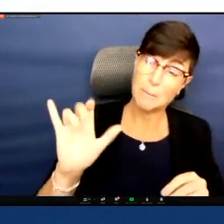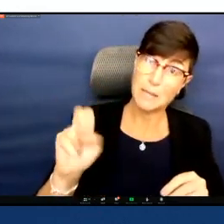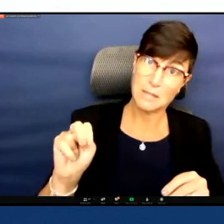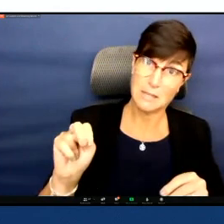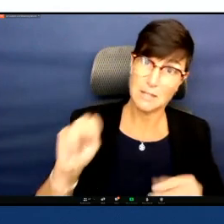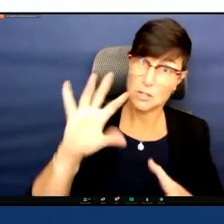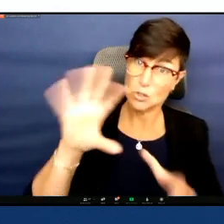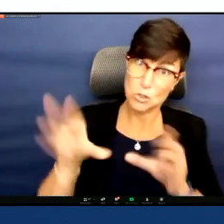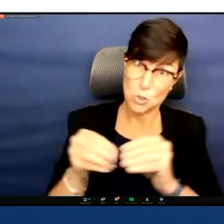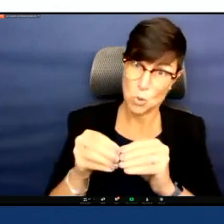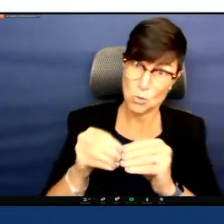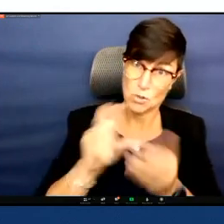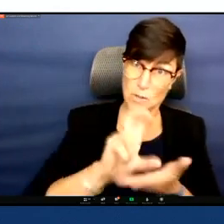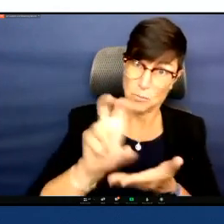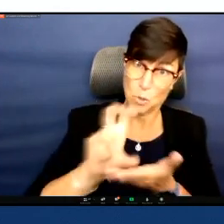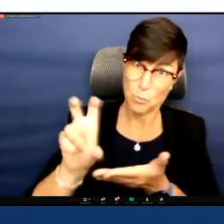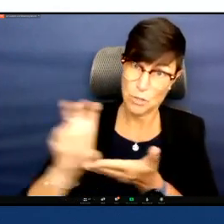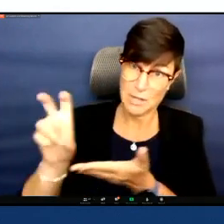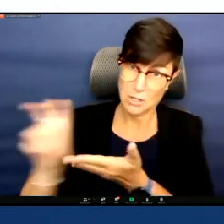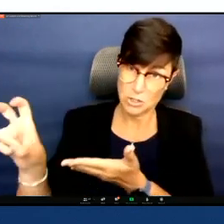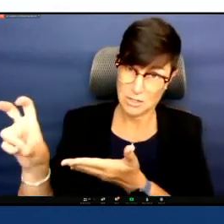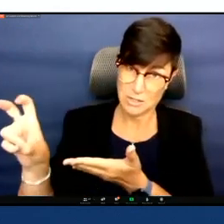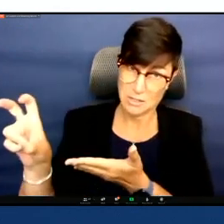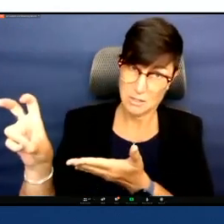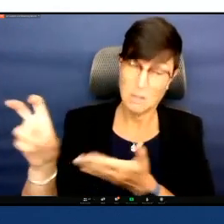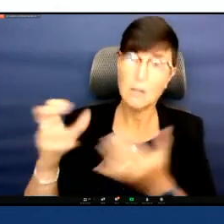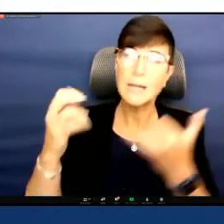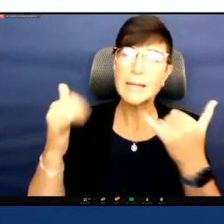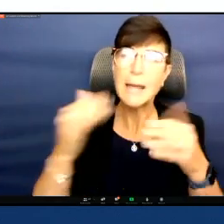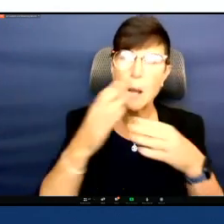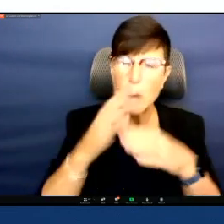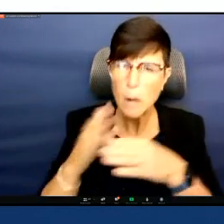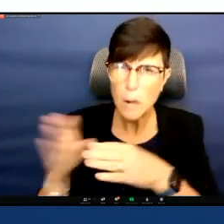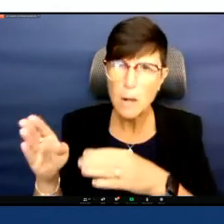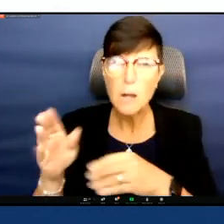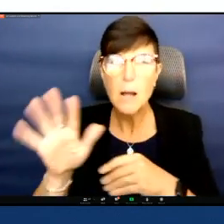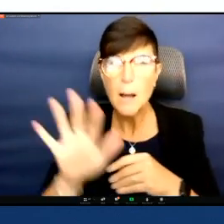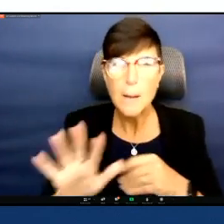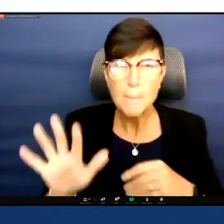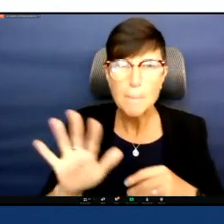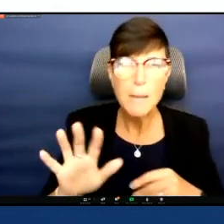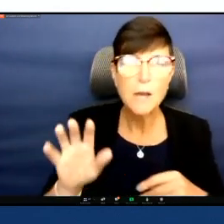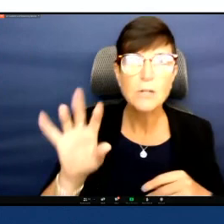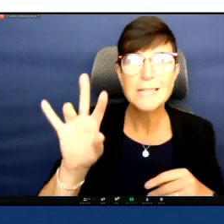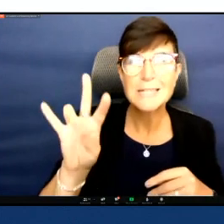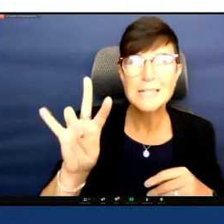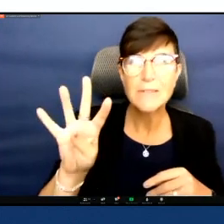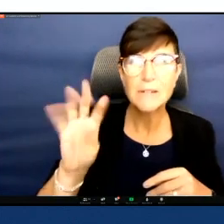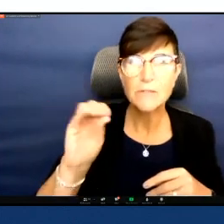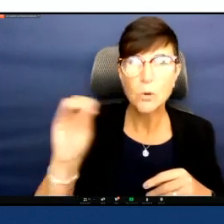approximately 5.1 billion or 74% is from operating budgets.